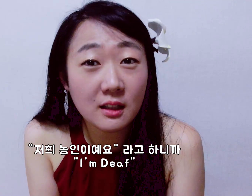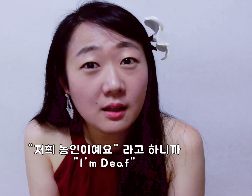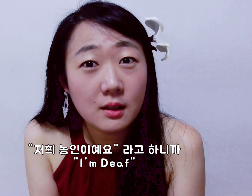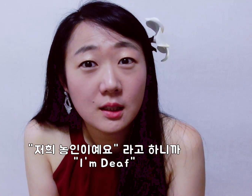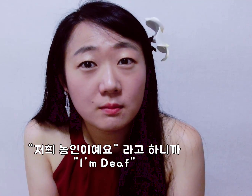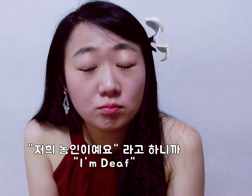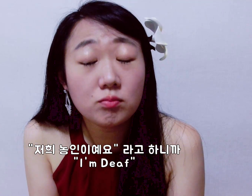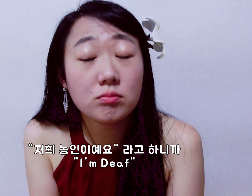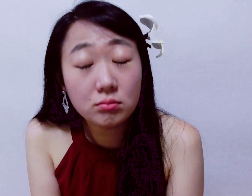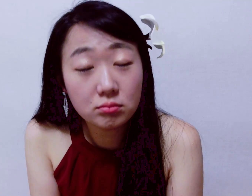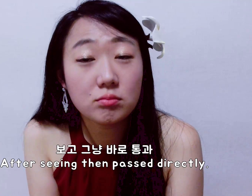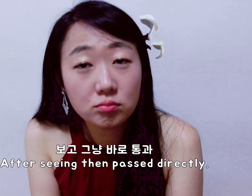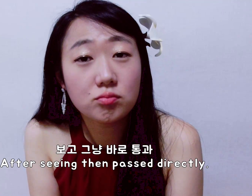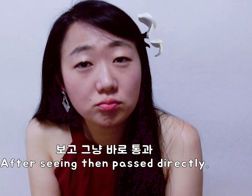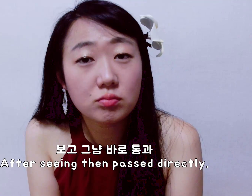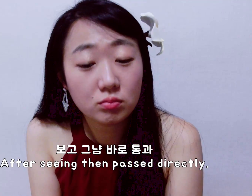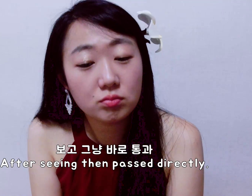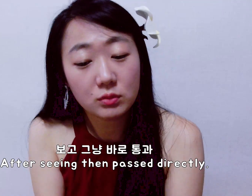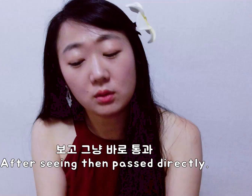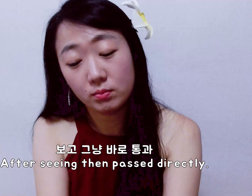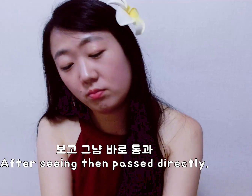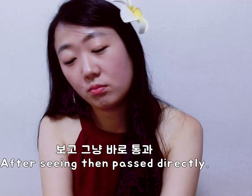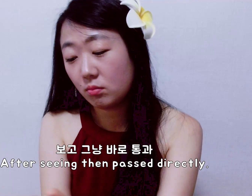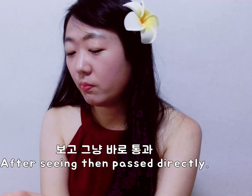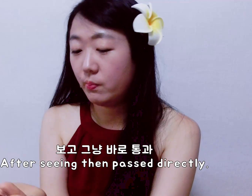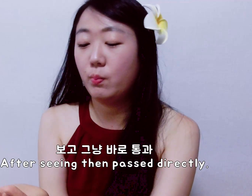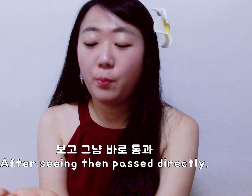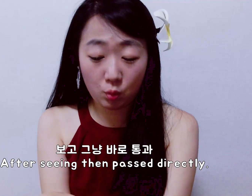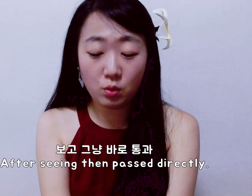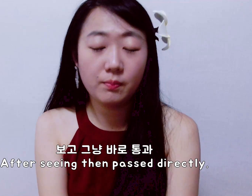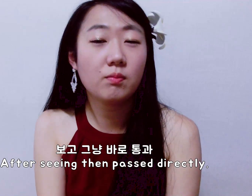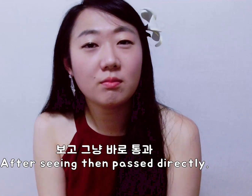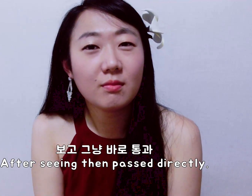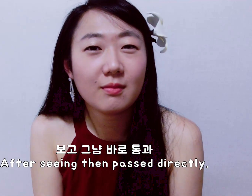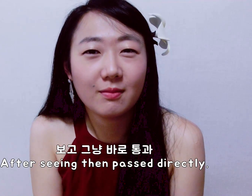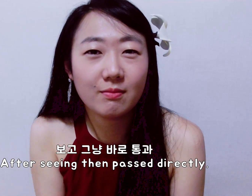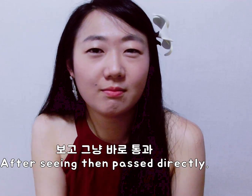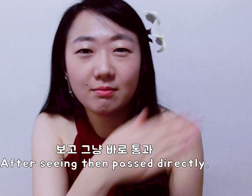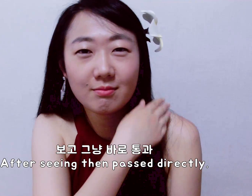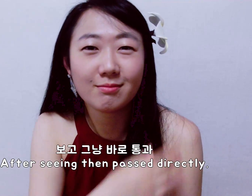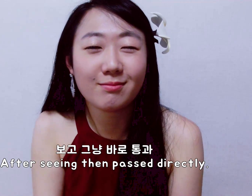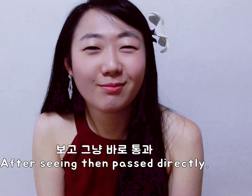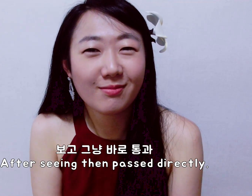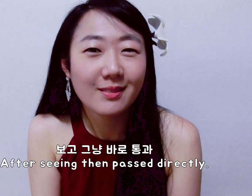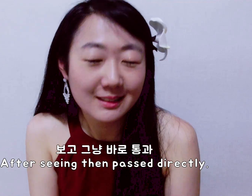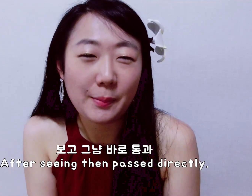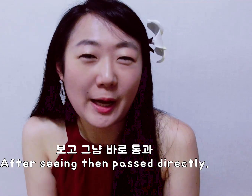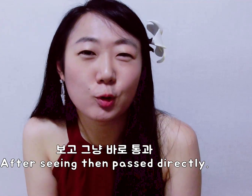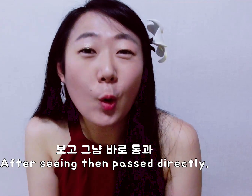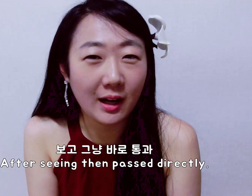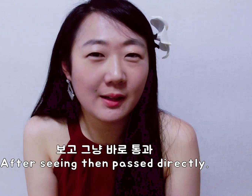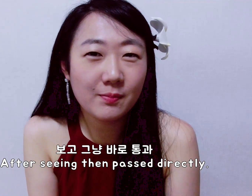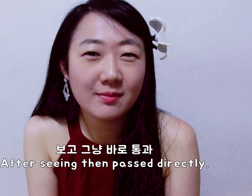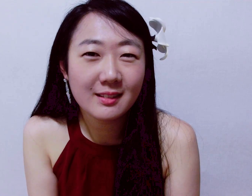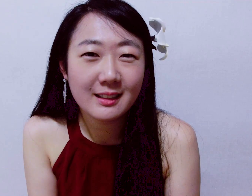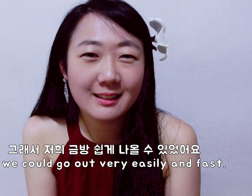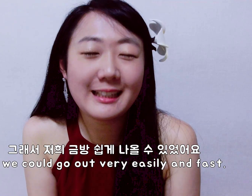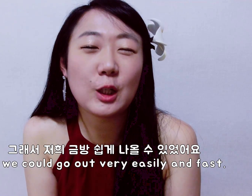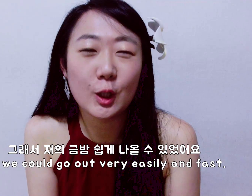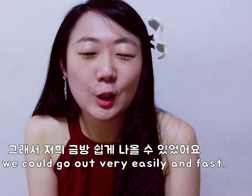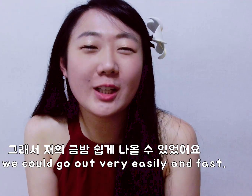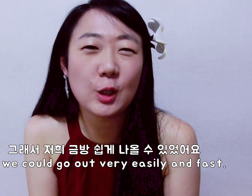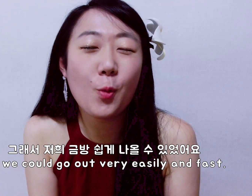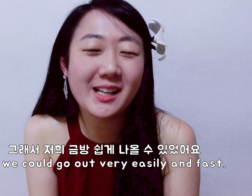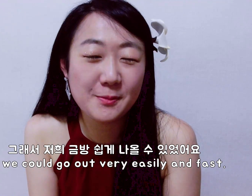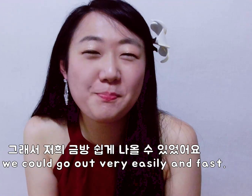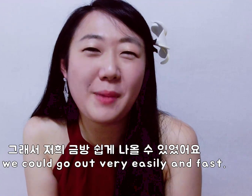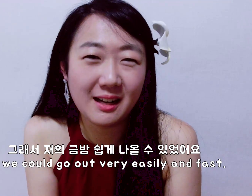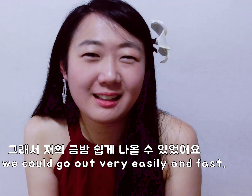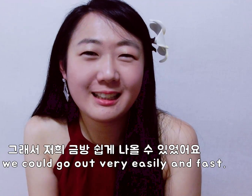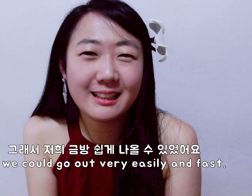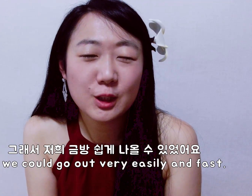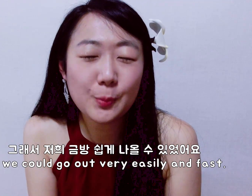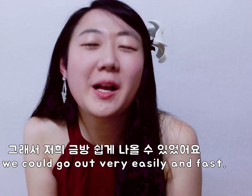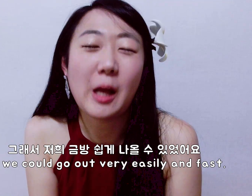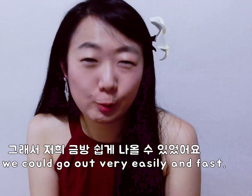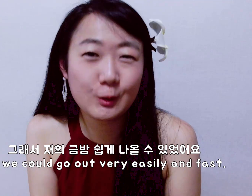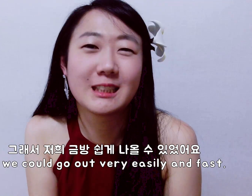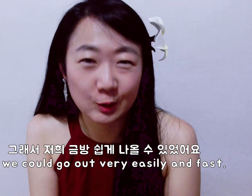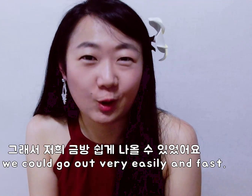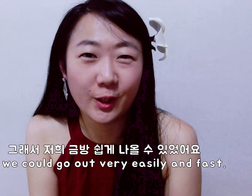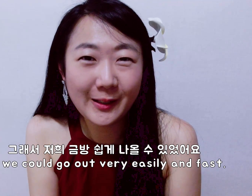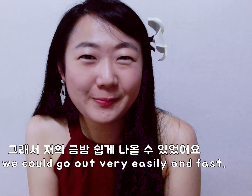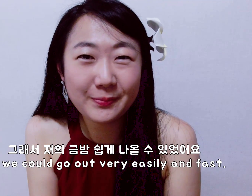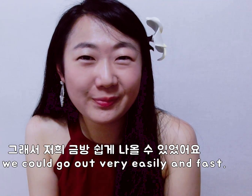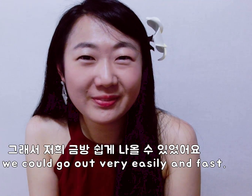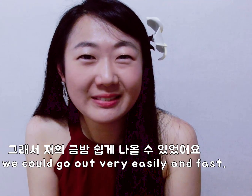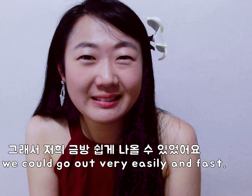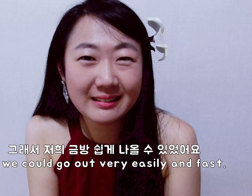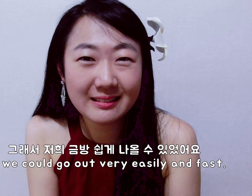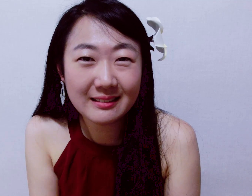stand in a front line수화를 하면서 대화를 하고 있었거든요we were talking by sign